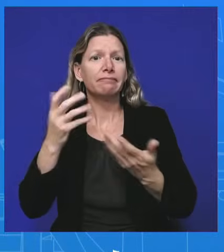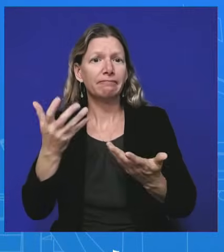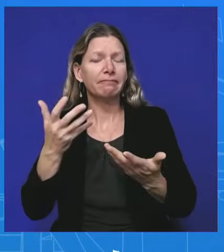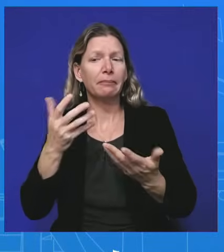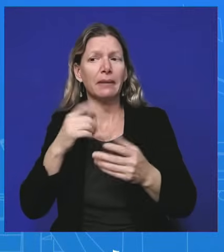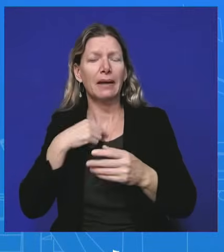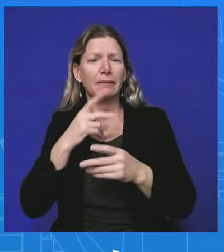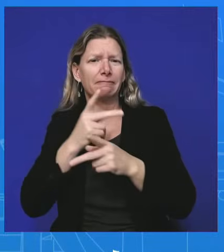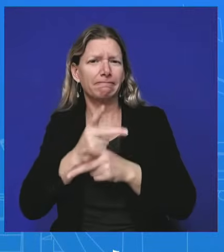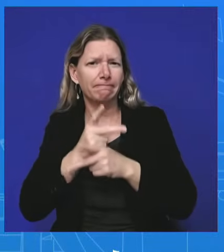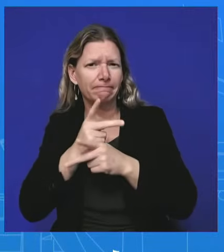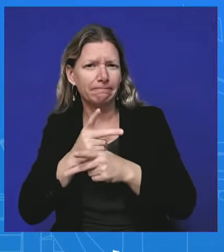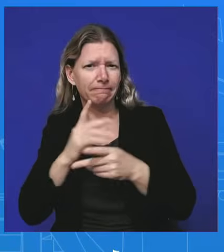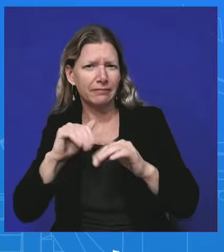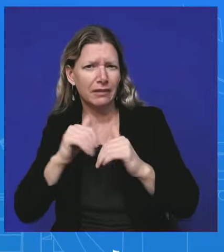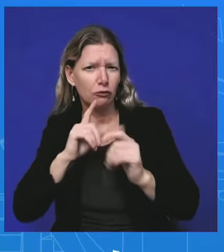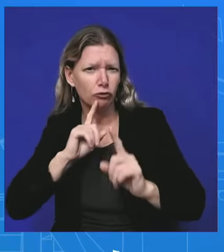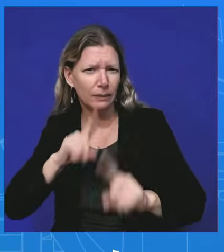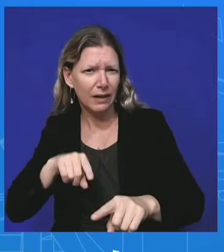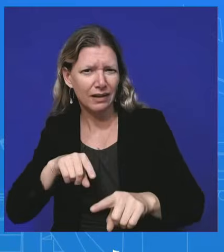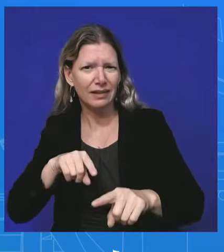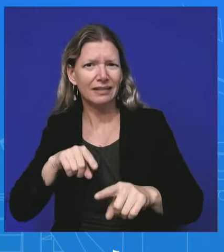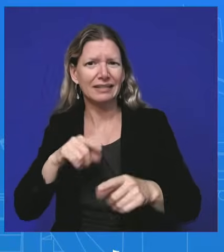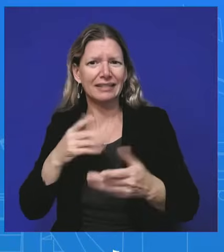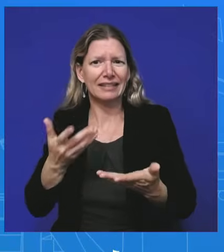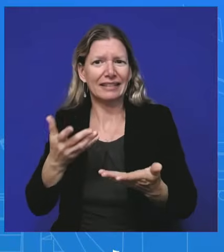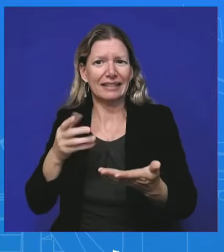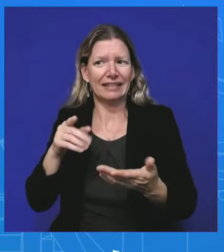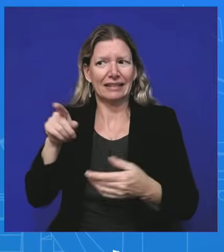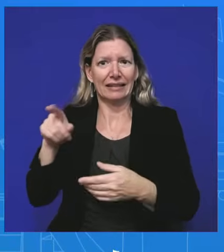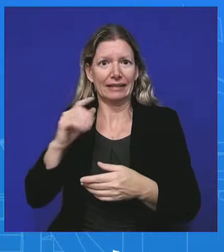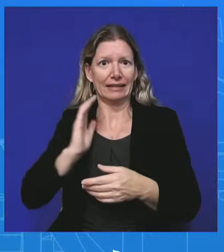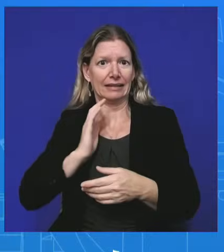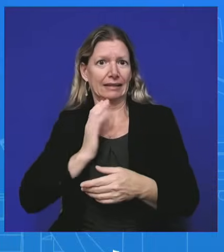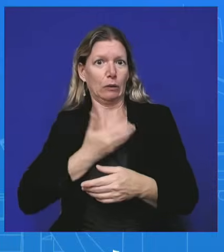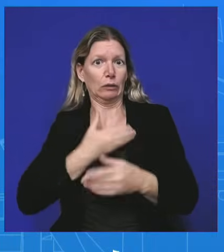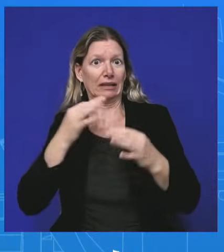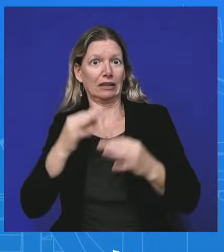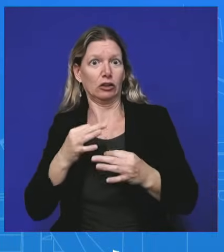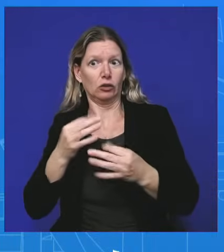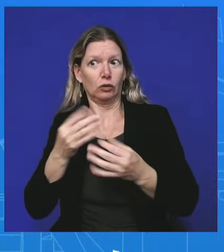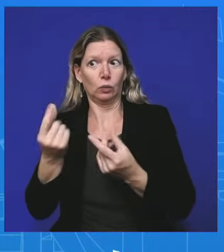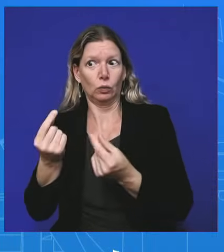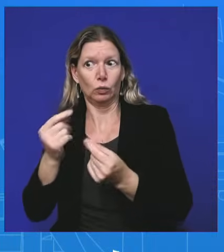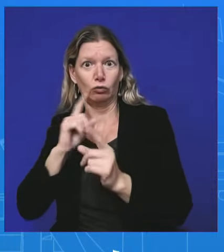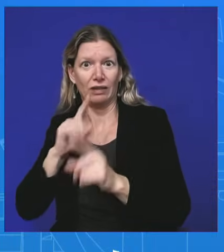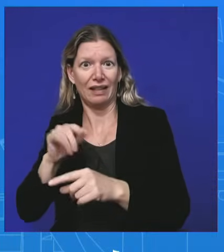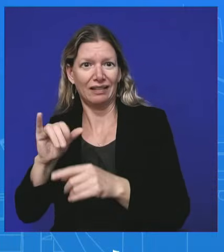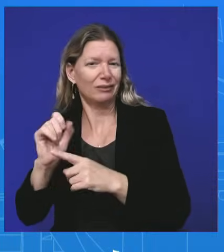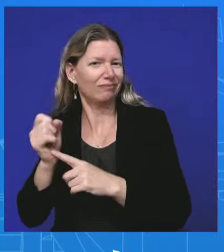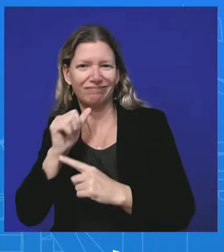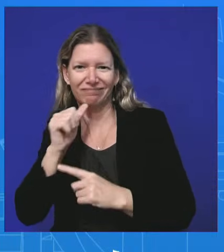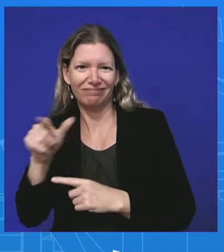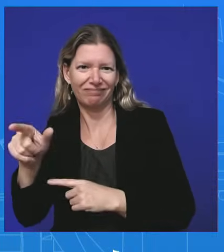Ms. Jean-Pierre: -- that court to decide. The Press: -- what is the sense here about the wife's role here? Whether it is a Supreme Court Justice -- Ms. Jean-Pierre: Yeah. The Press: -- wife of a senator or a president,